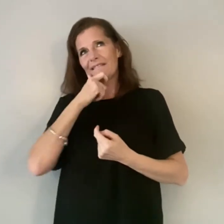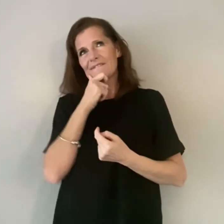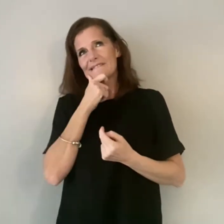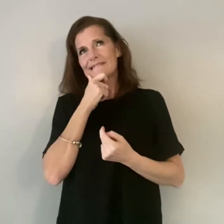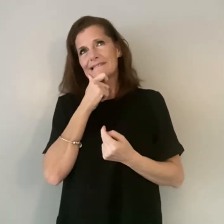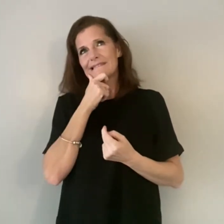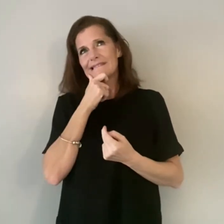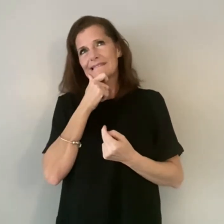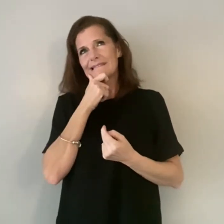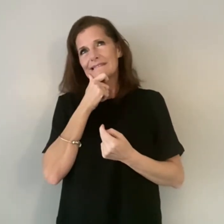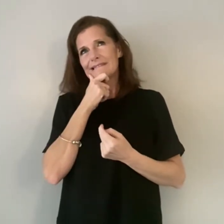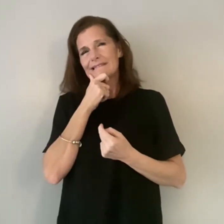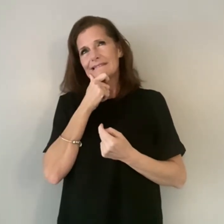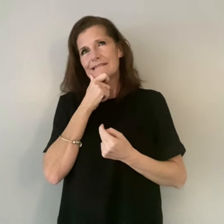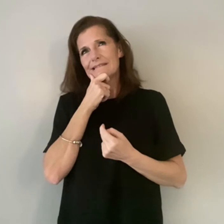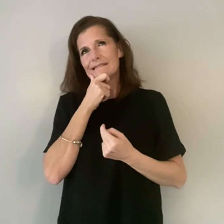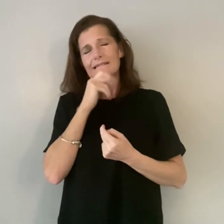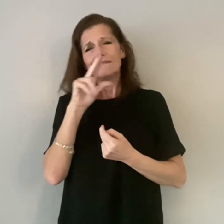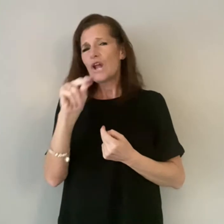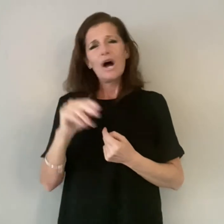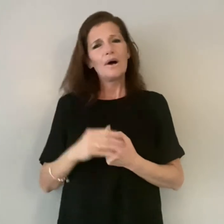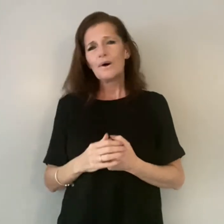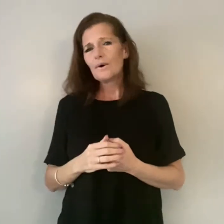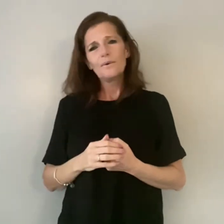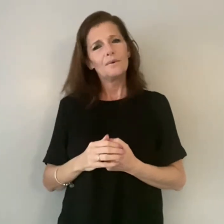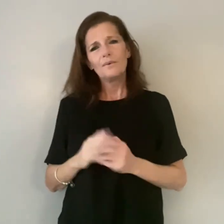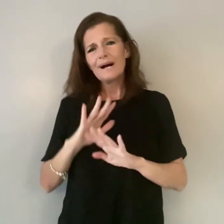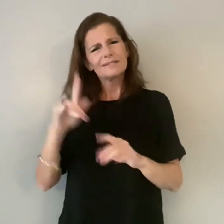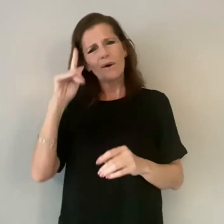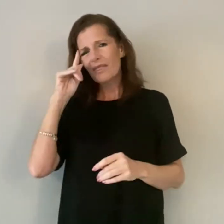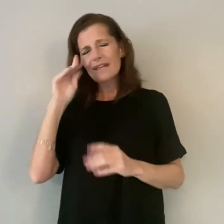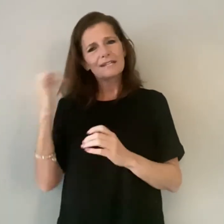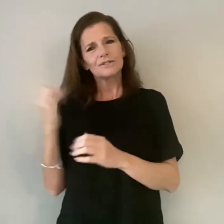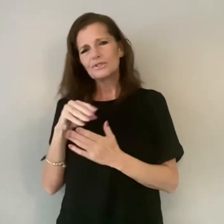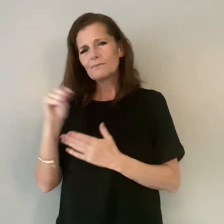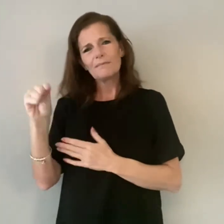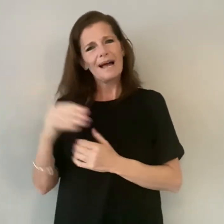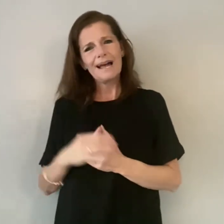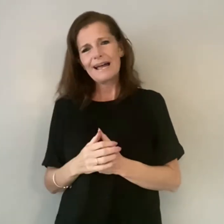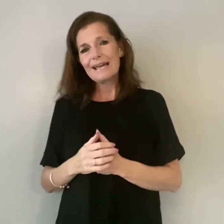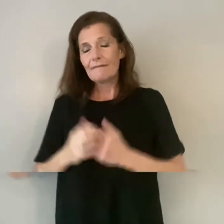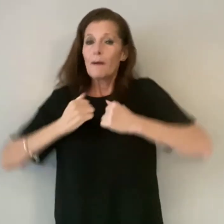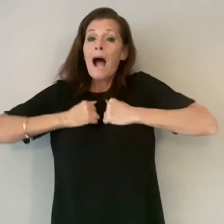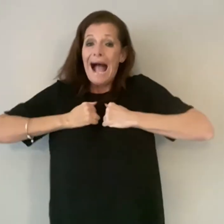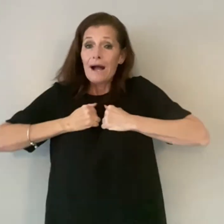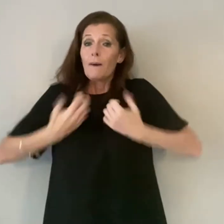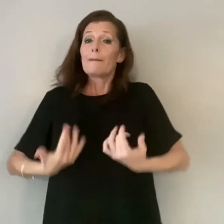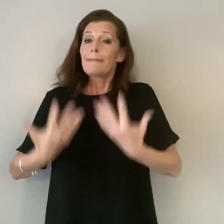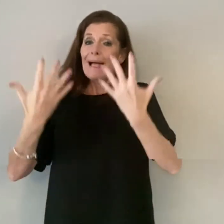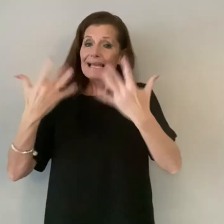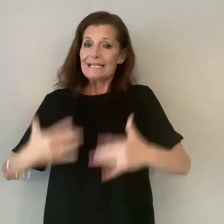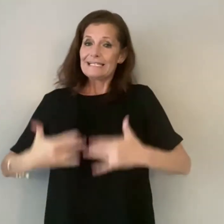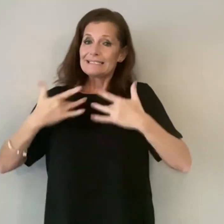Yeah, I don't think so, I think it will be really interesting to say this is from Blazer's perspective.